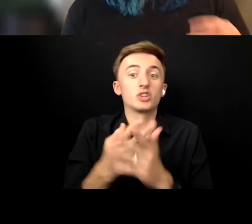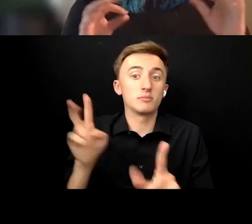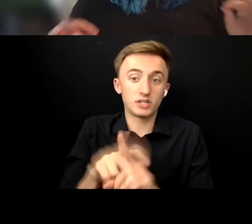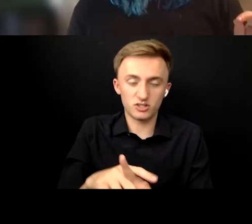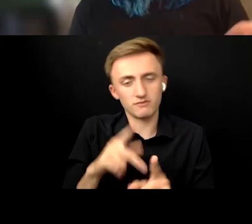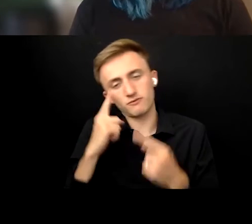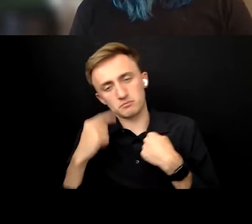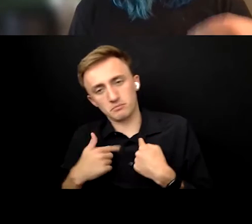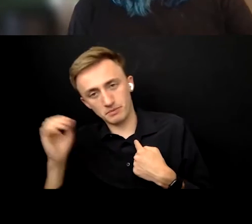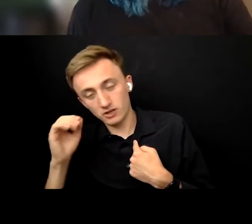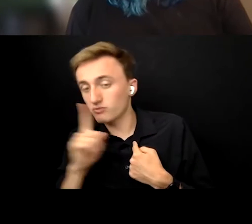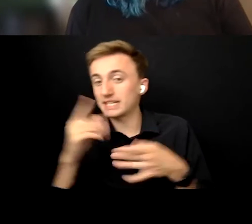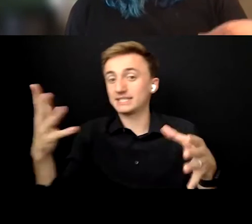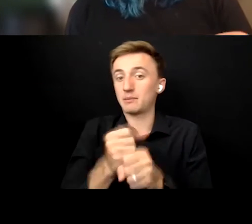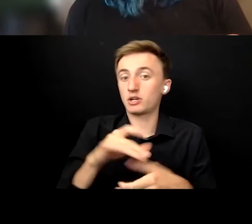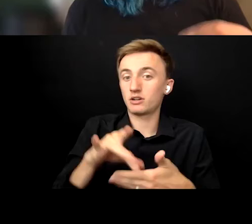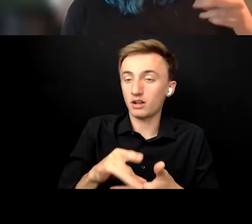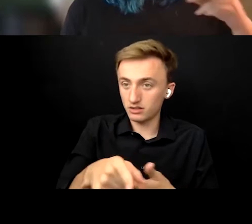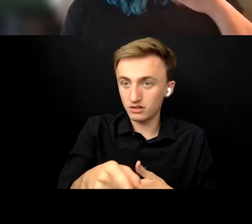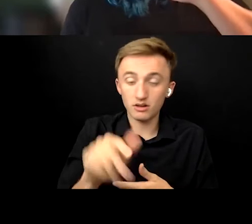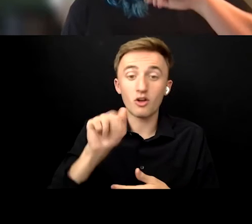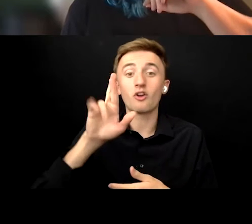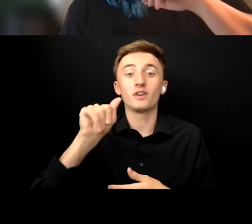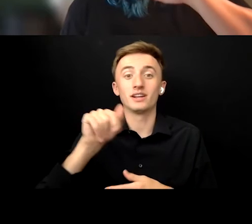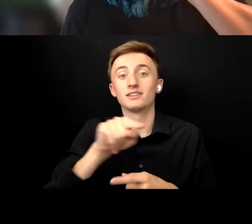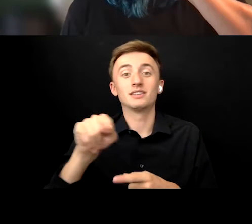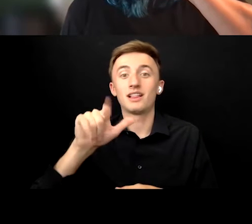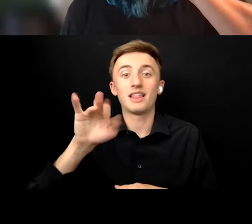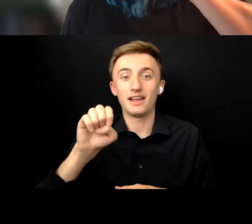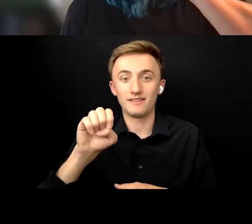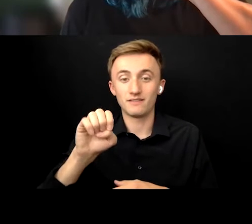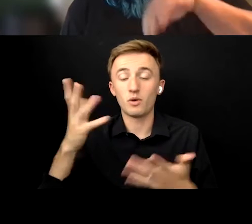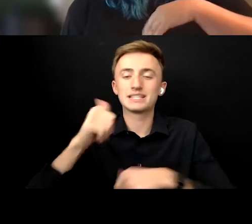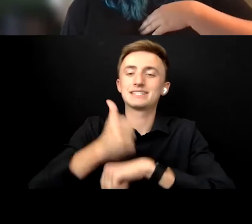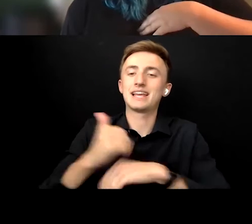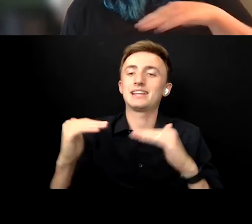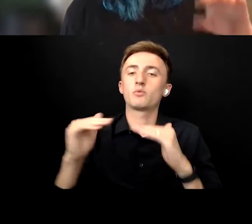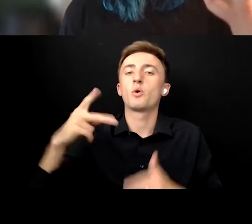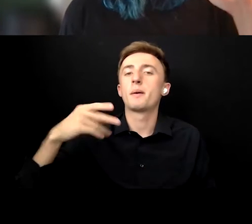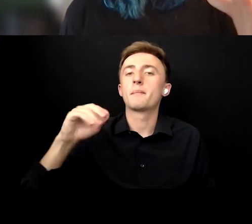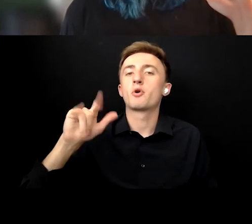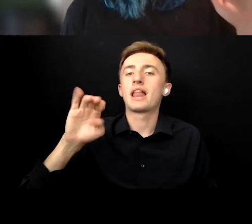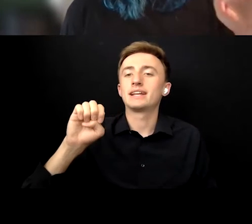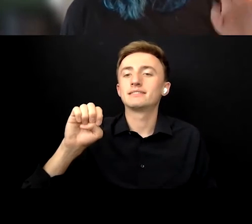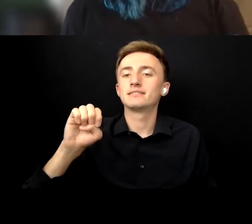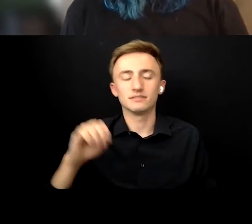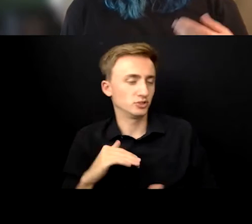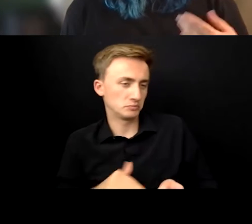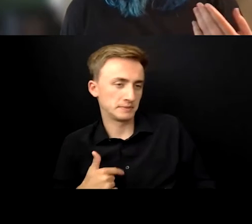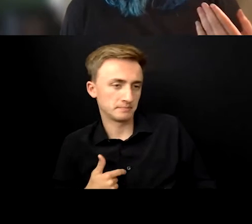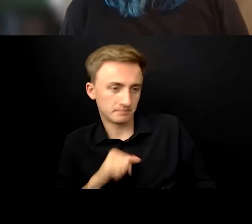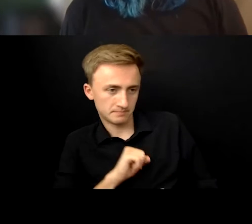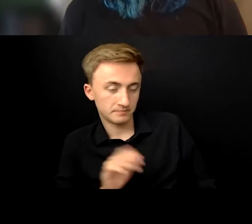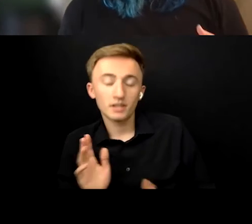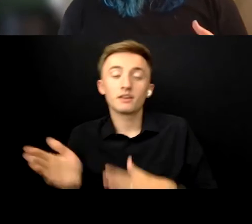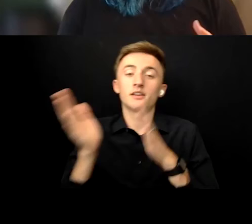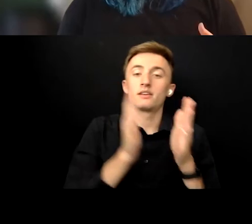It is a summary content. It is aria-live set to polite. Excuse me again. Which is the setting that